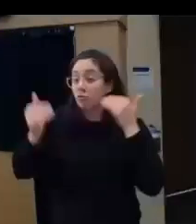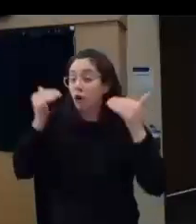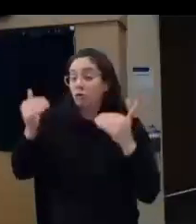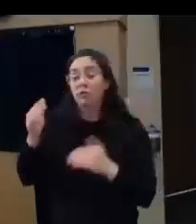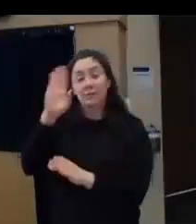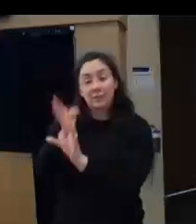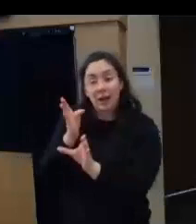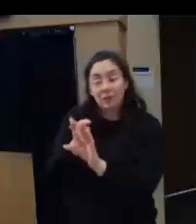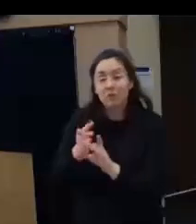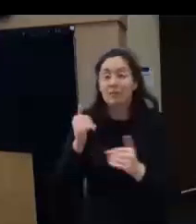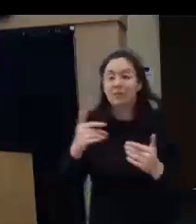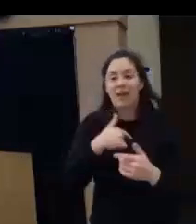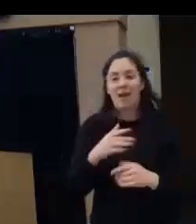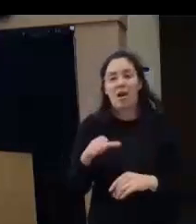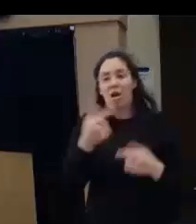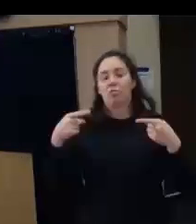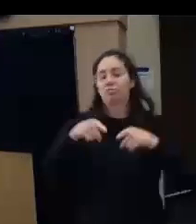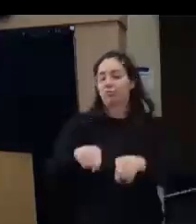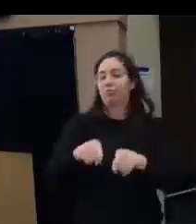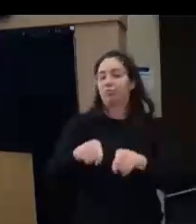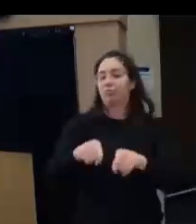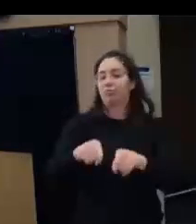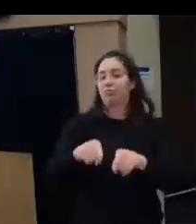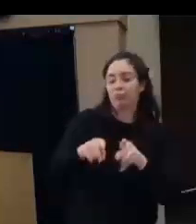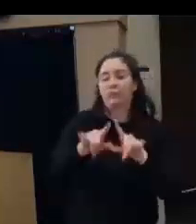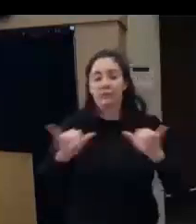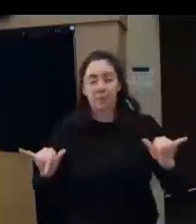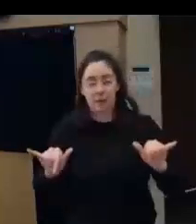there are acquired comorbidities and I'll talk a bit about those in just a moment and then there